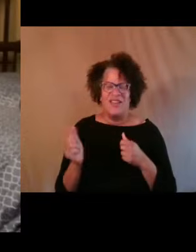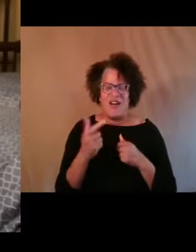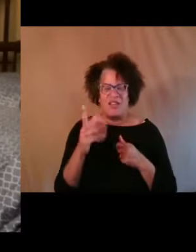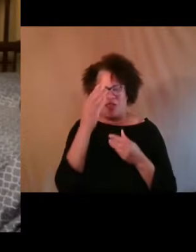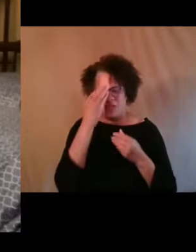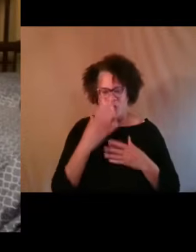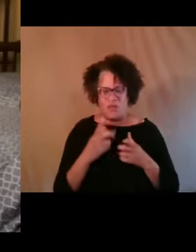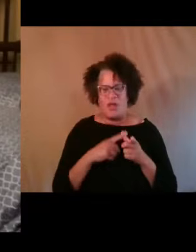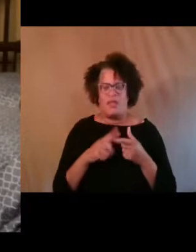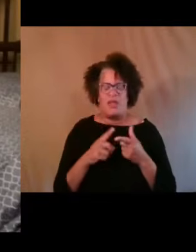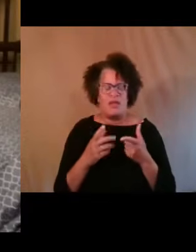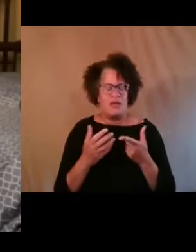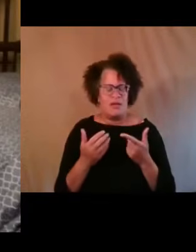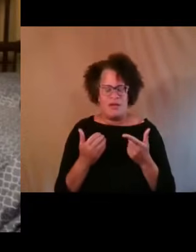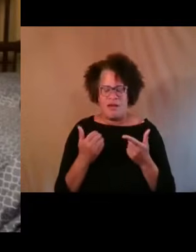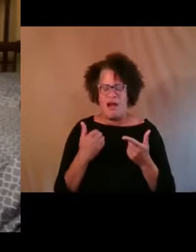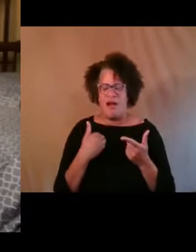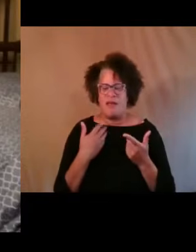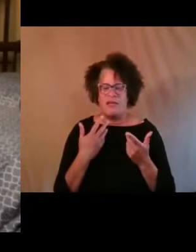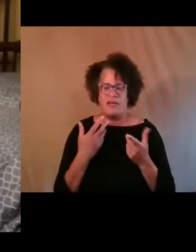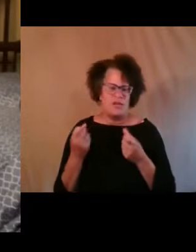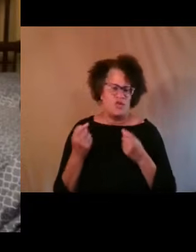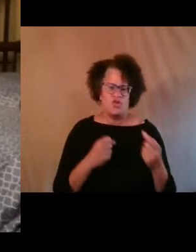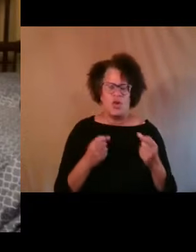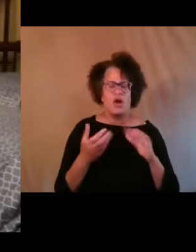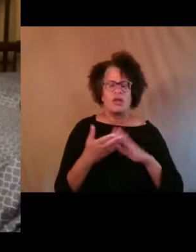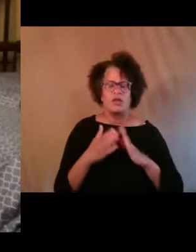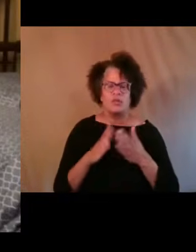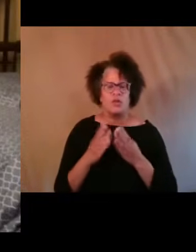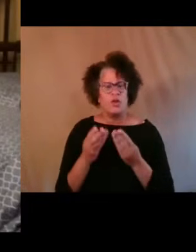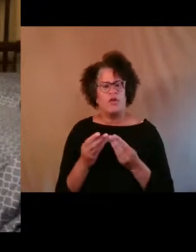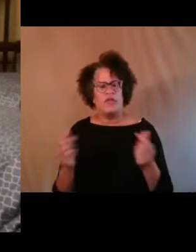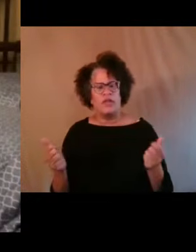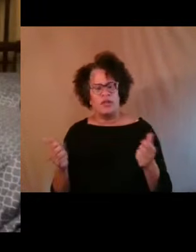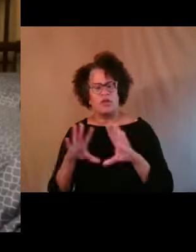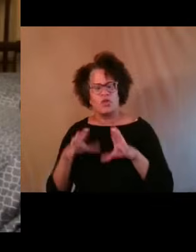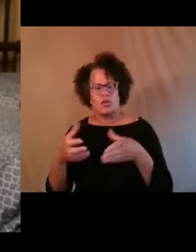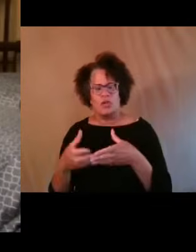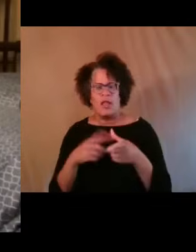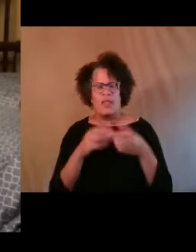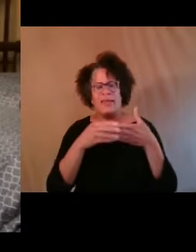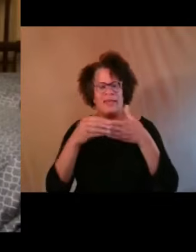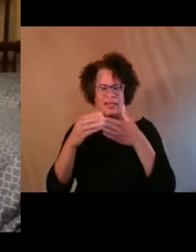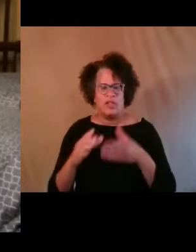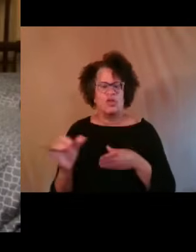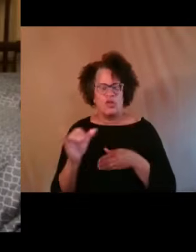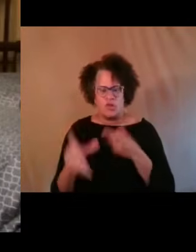I have a very strong community of healers and leaders that supported me through that.